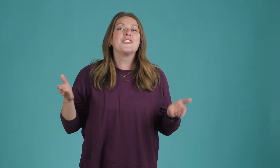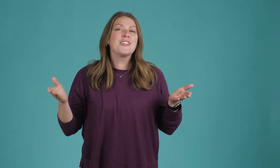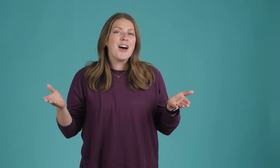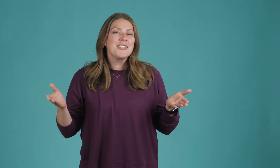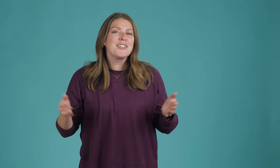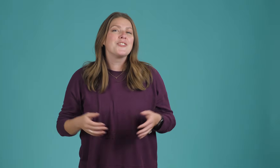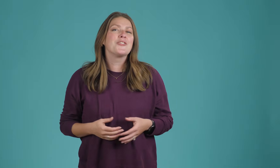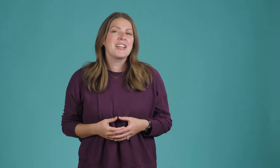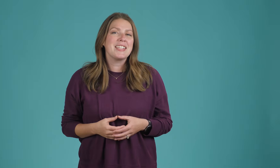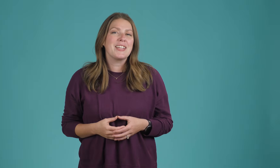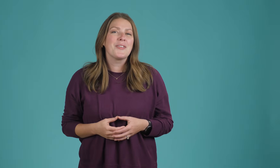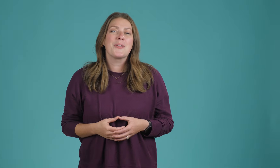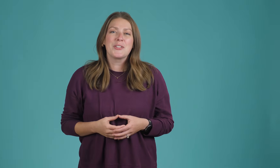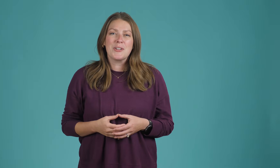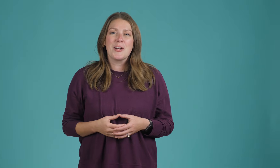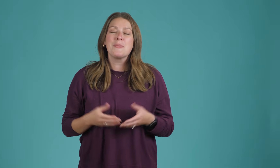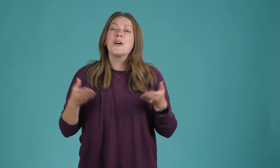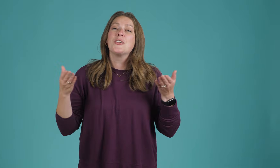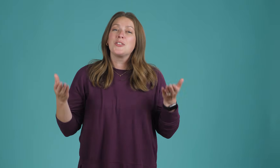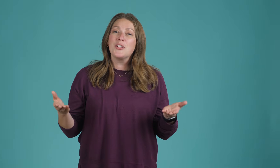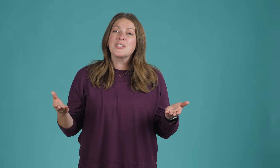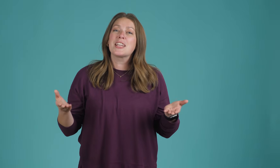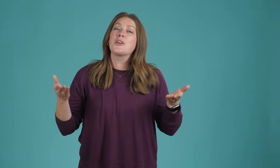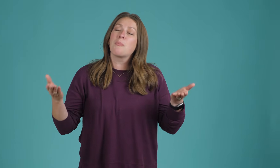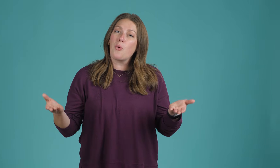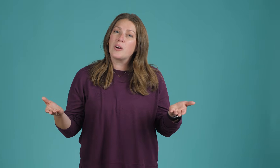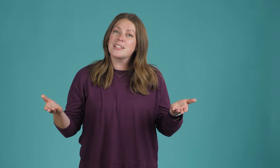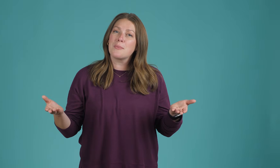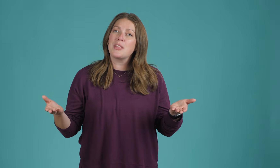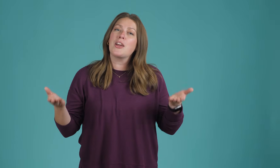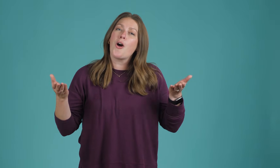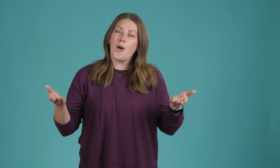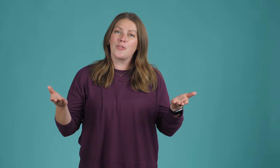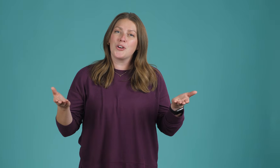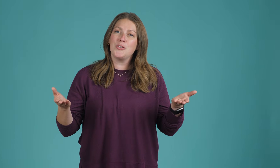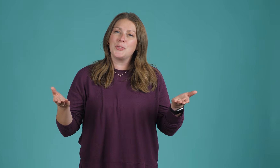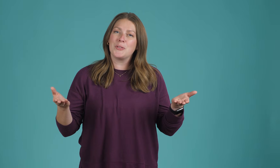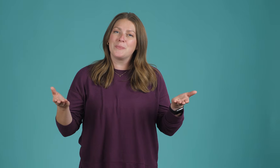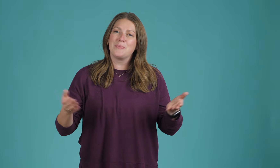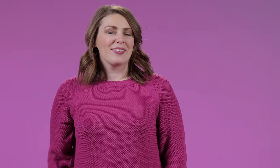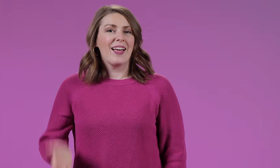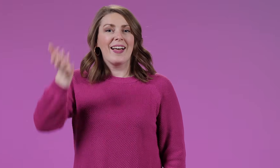sauce dressing or syrup. Looks like you're pouring something over a food.